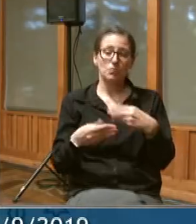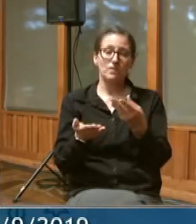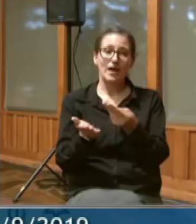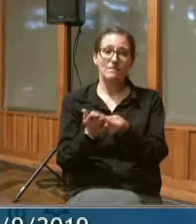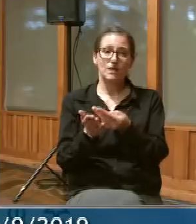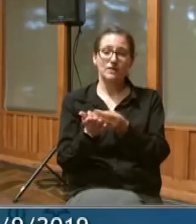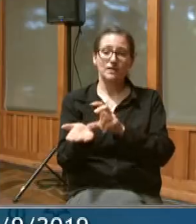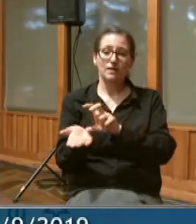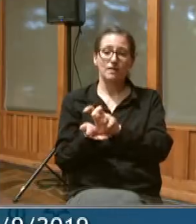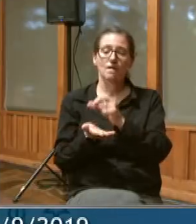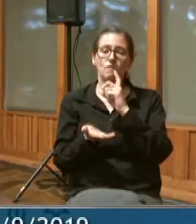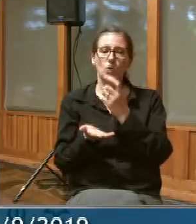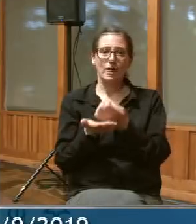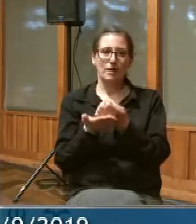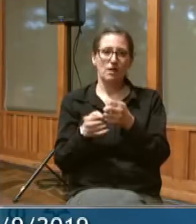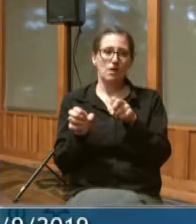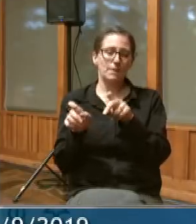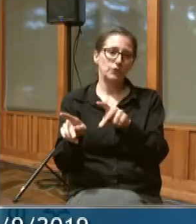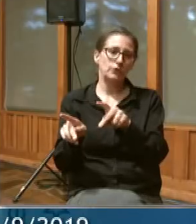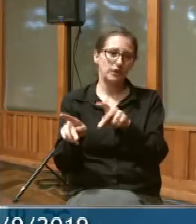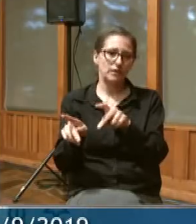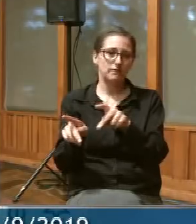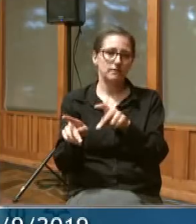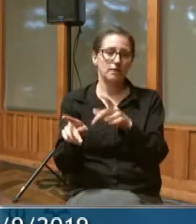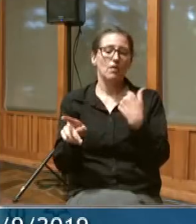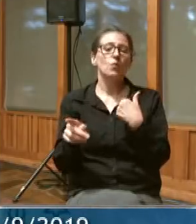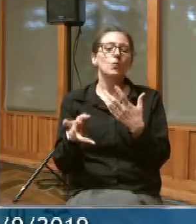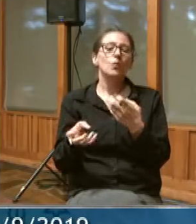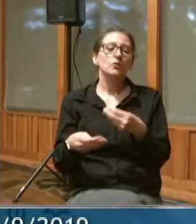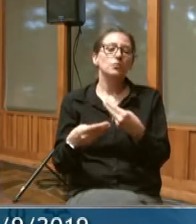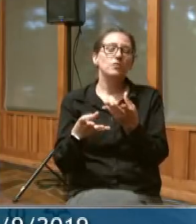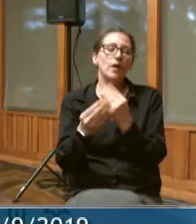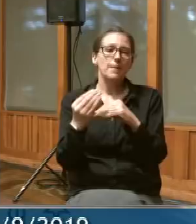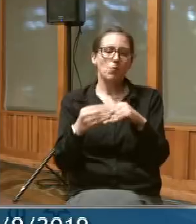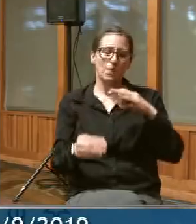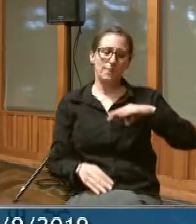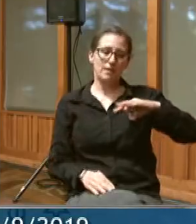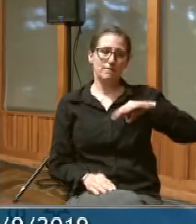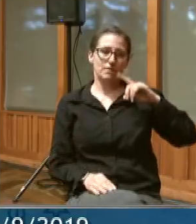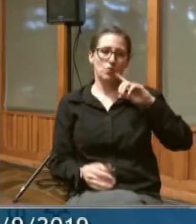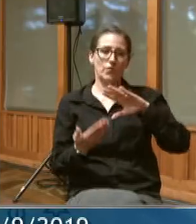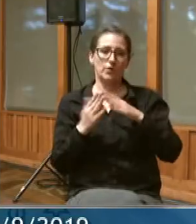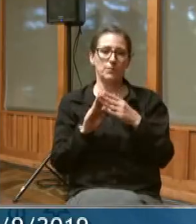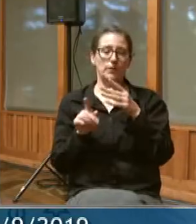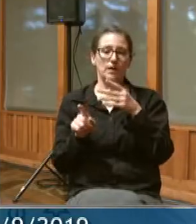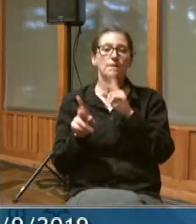INVESTMENT AND I WOULD WANT TO REQUEST THE CITY TO KEEP ON FUNDING OUR ECONOMIC OPPORTUNITY